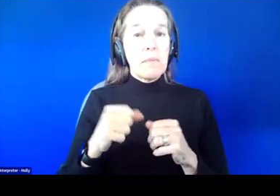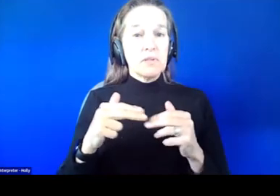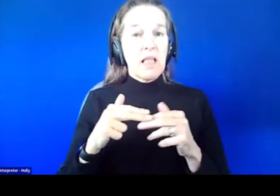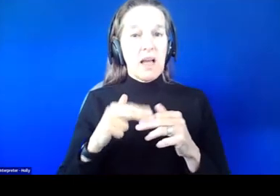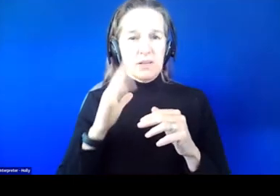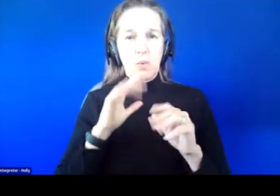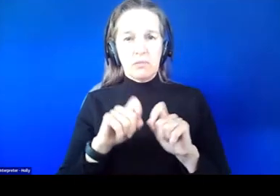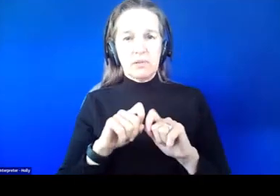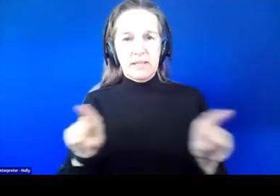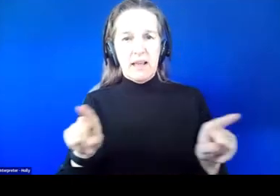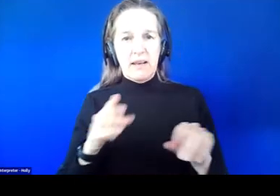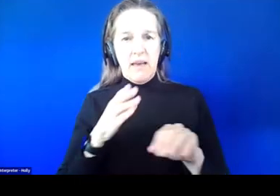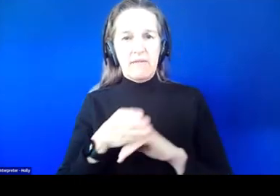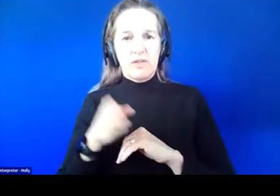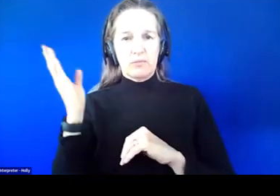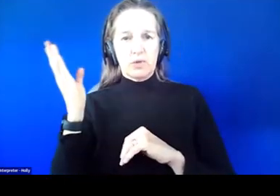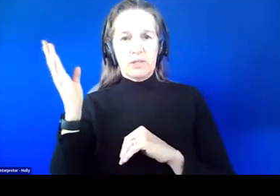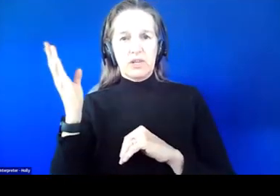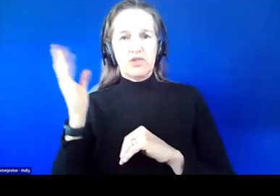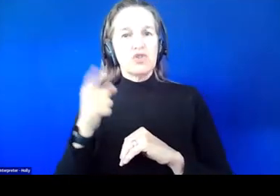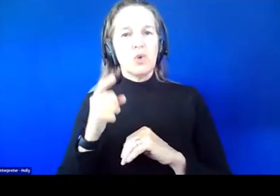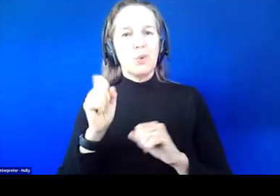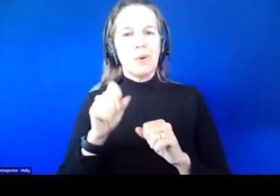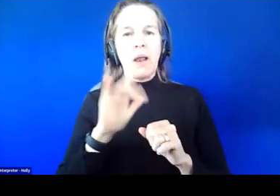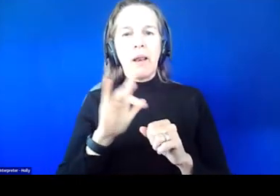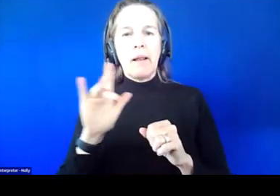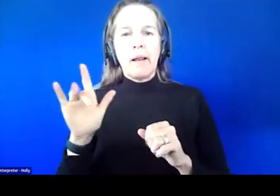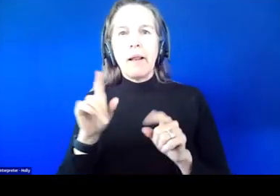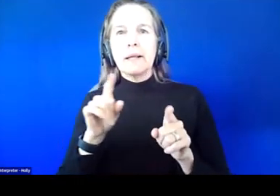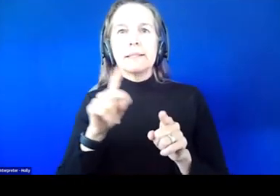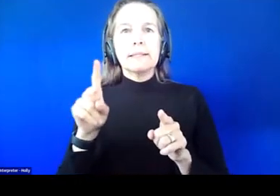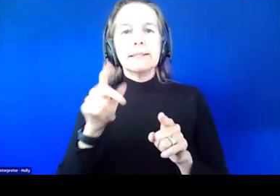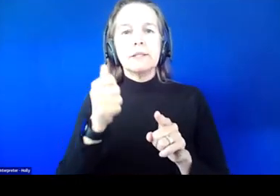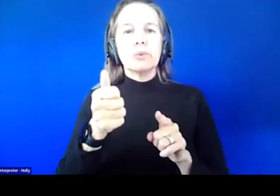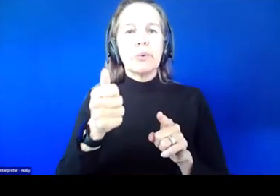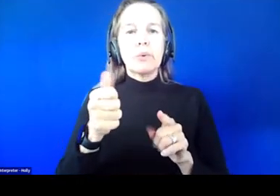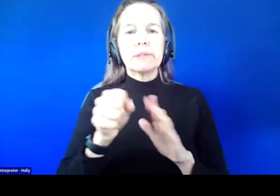so you can see where your state lands next slide